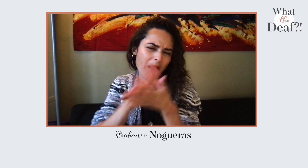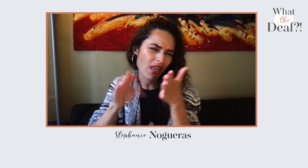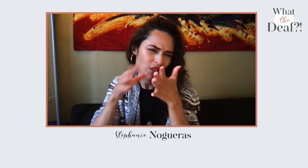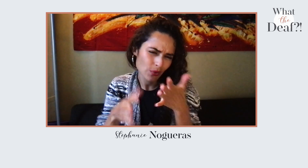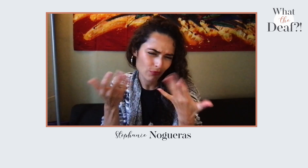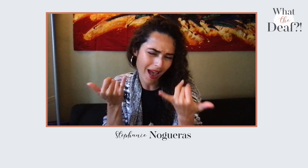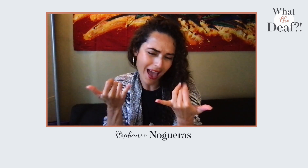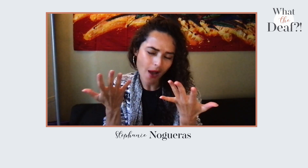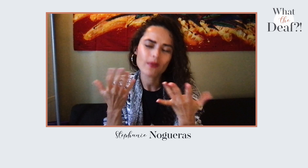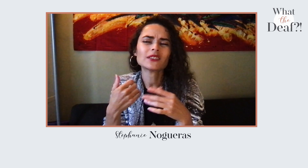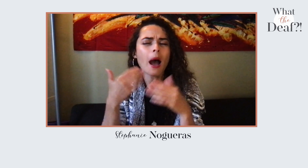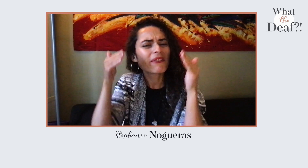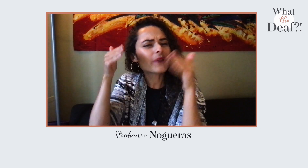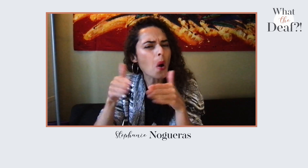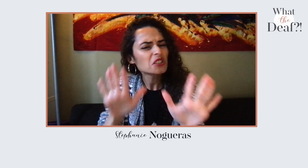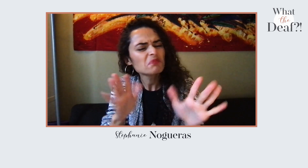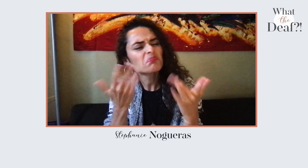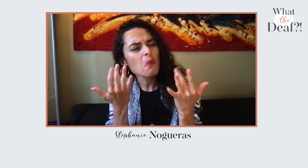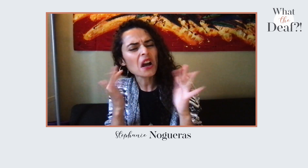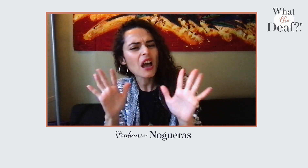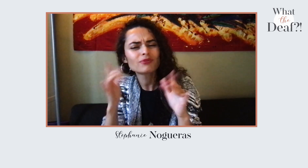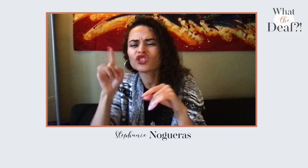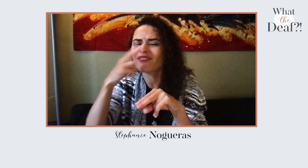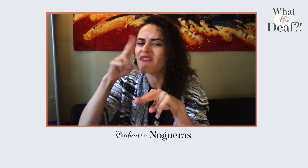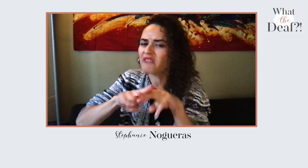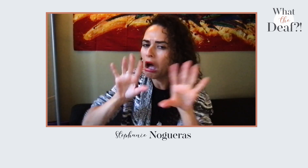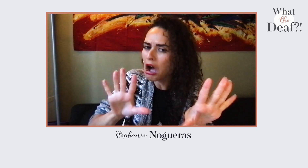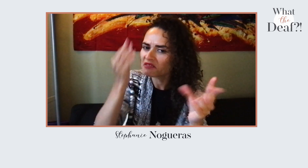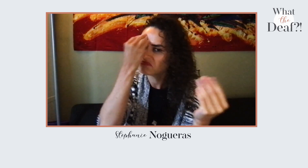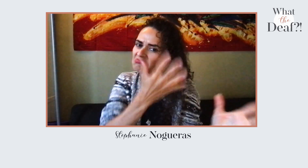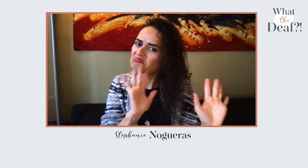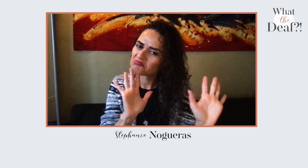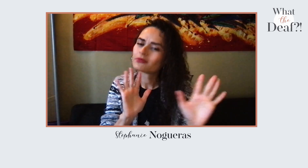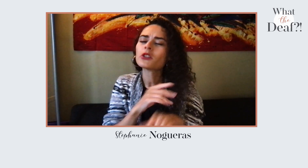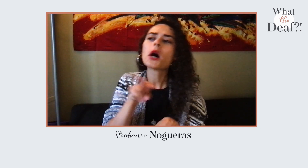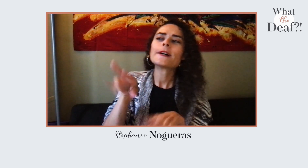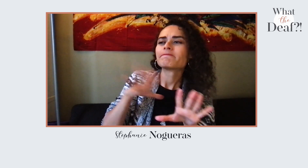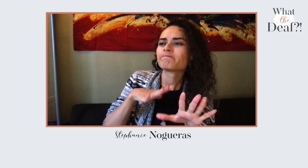that I was in college and that's what I was focusing on, and I was just doing that for fun, but you know,